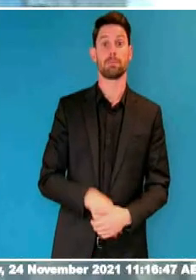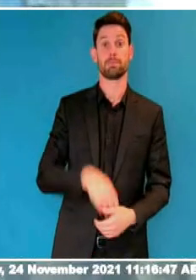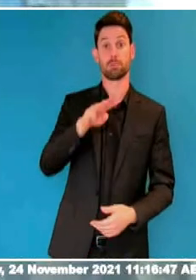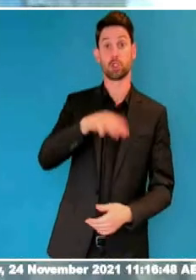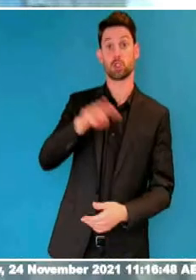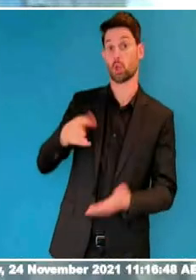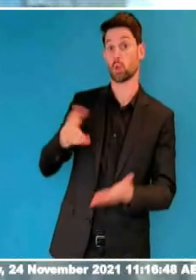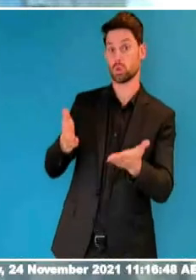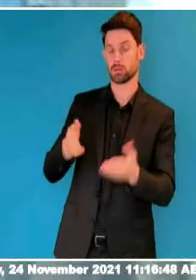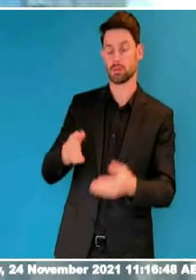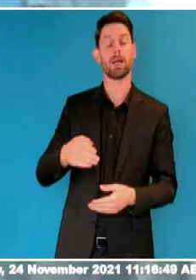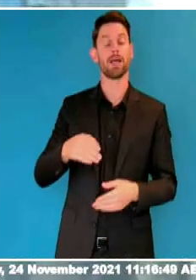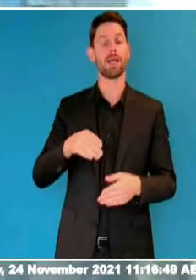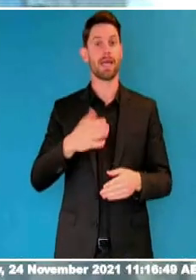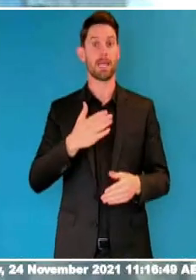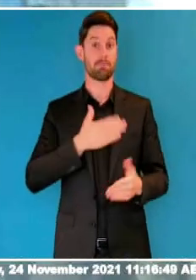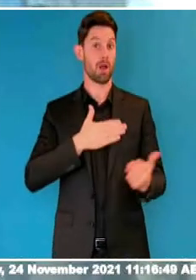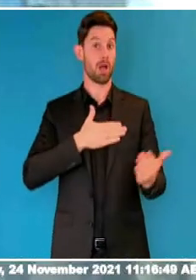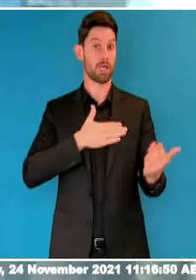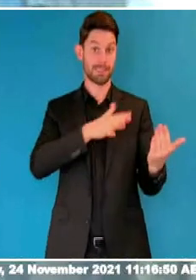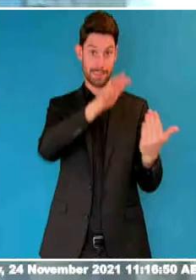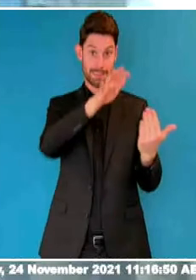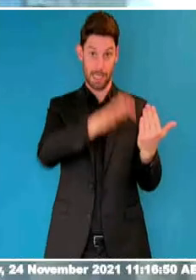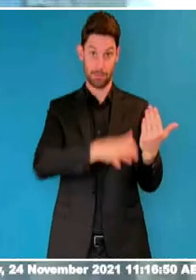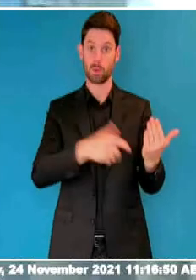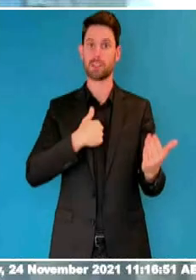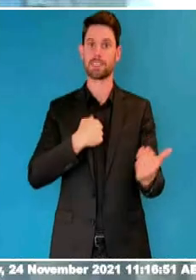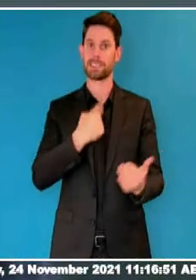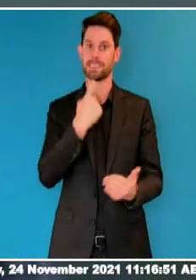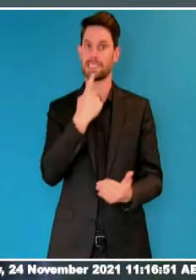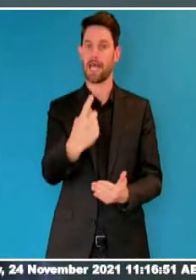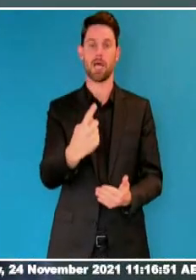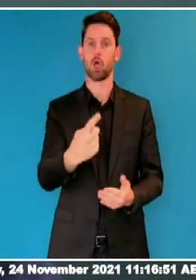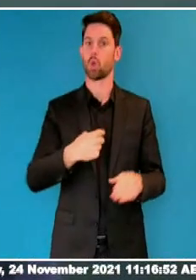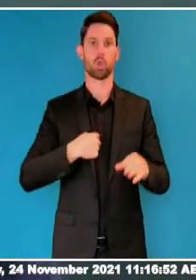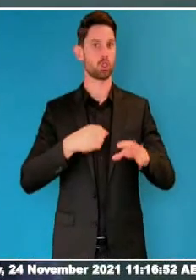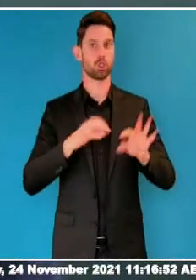We have set out in my statement we don't currently access the fund.